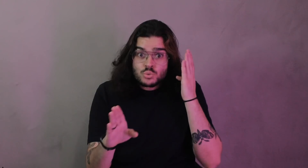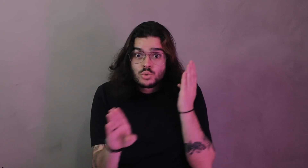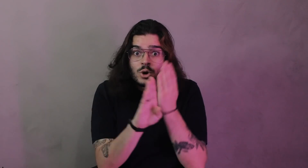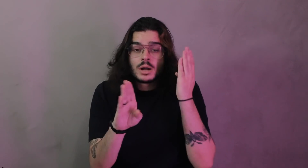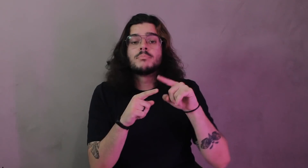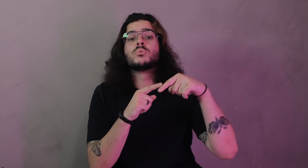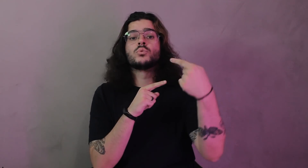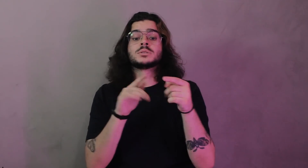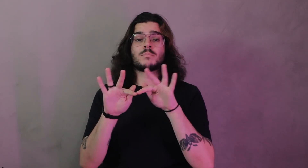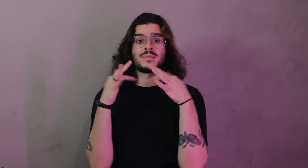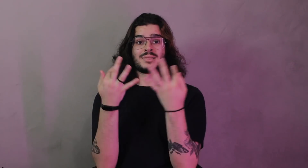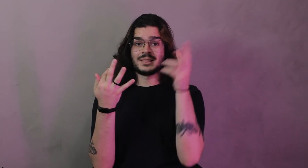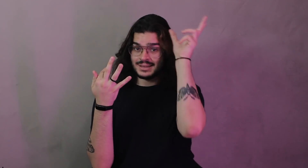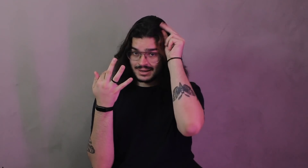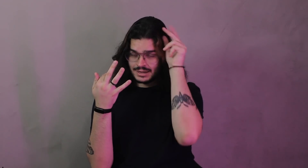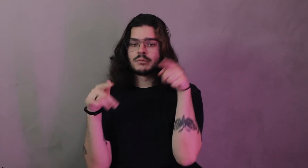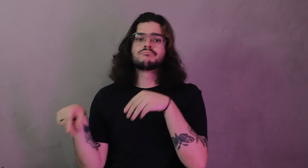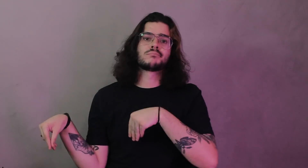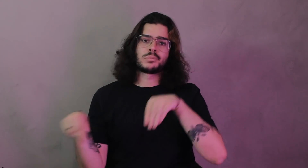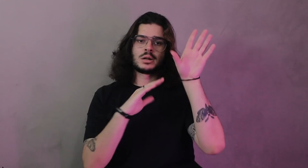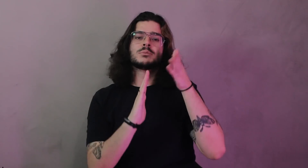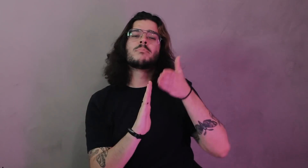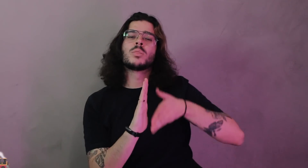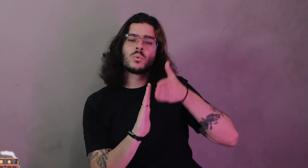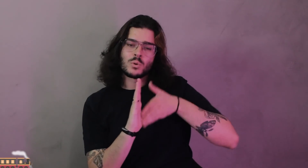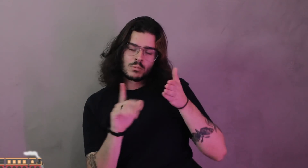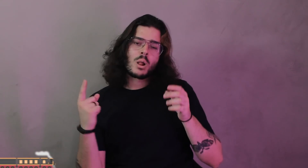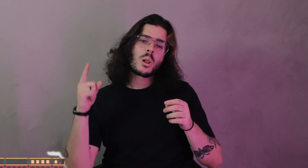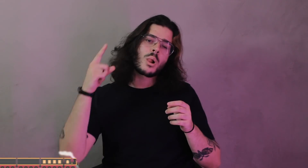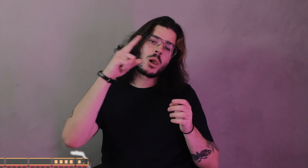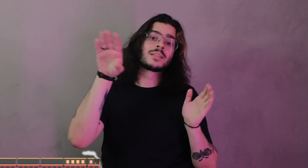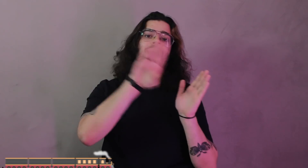After the discovery, the family was transported by train to